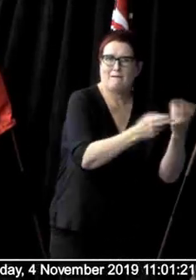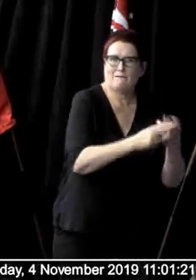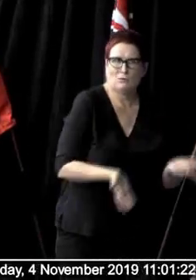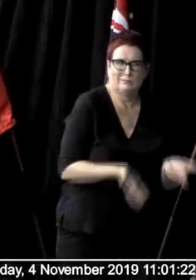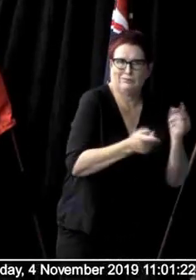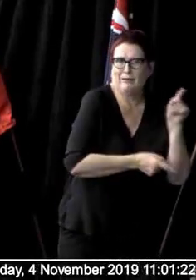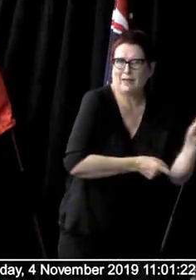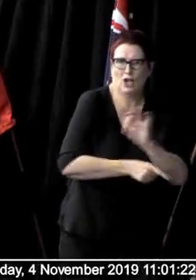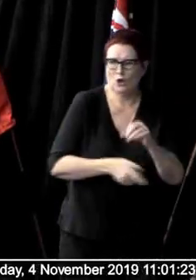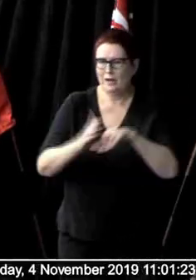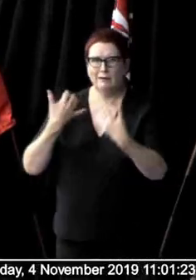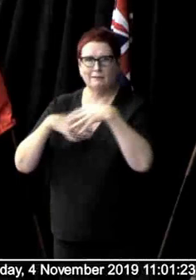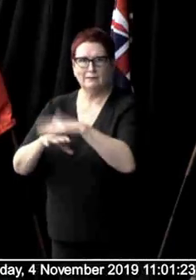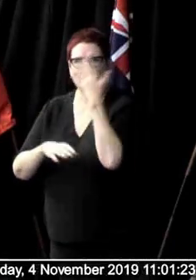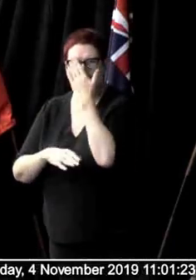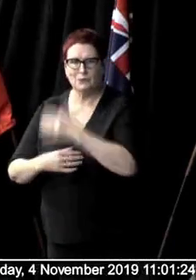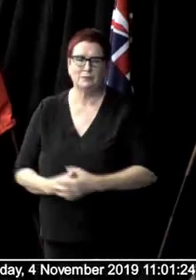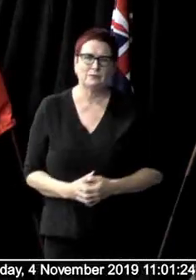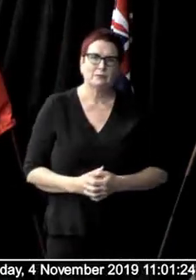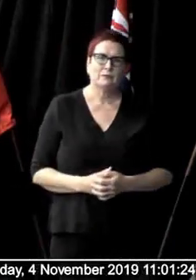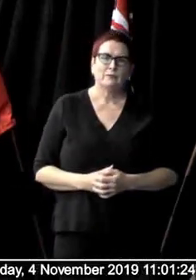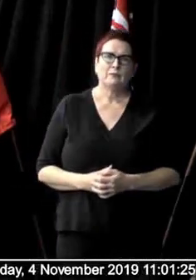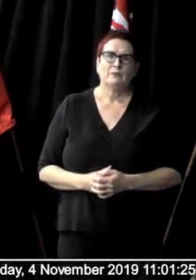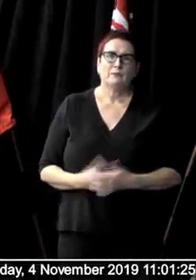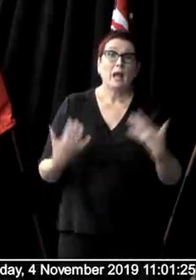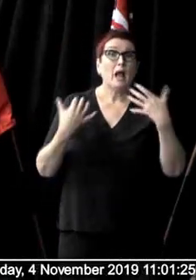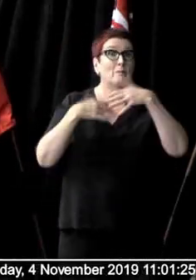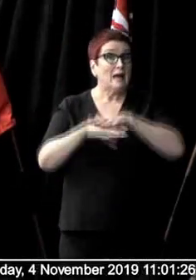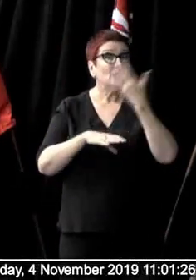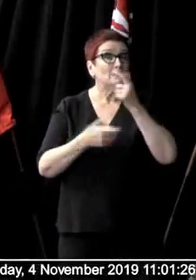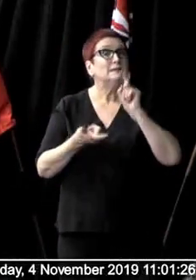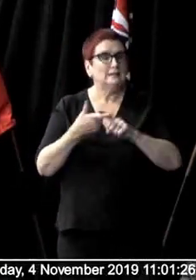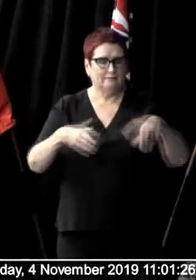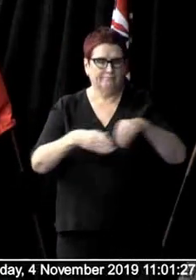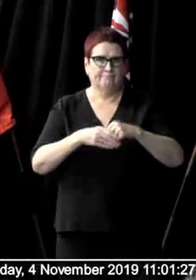Mainstream settings are not free from segregation for students with disability.